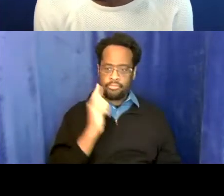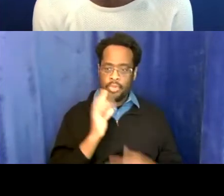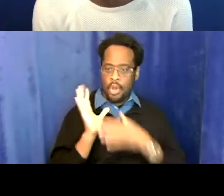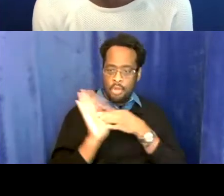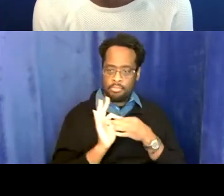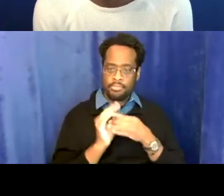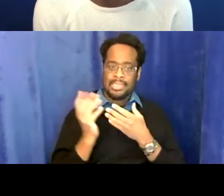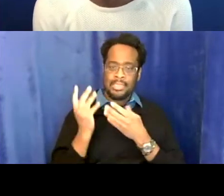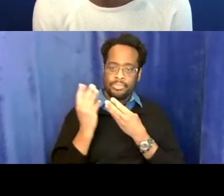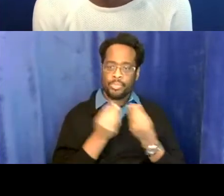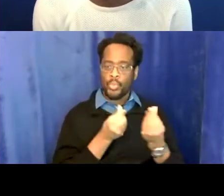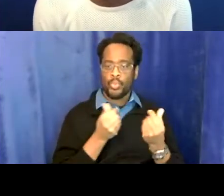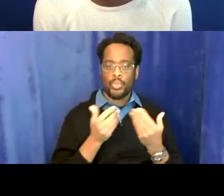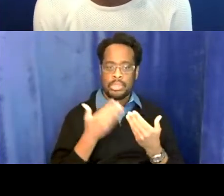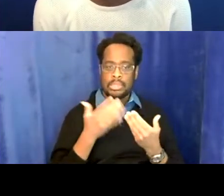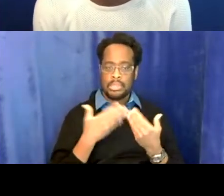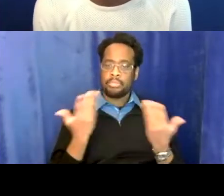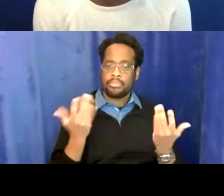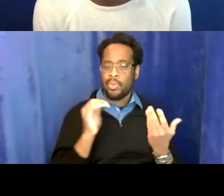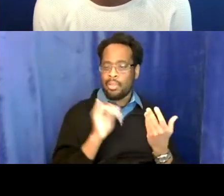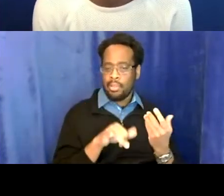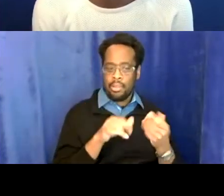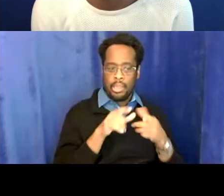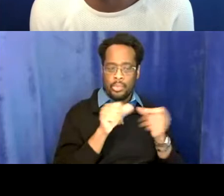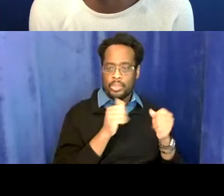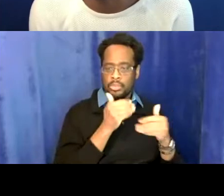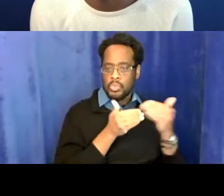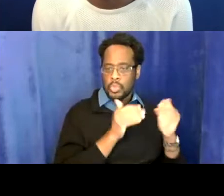you know their mother is deaf, so that connection with the deaf community is from their mother,